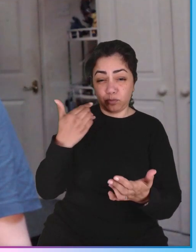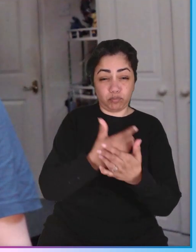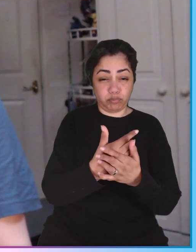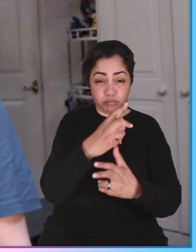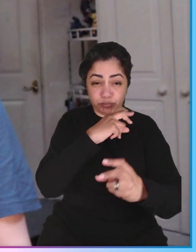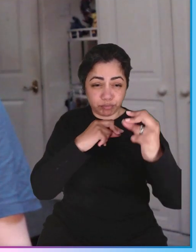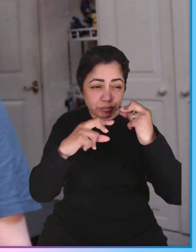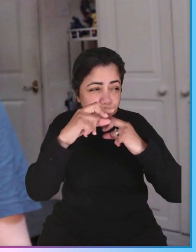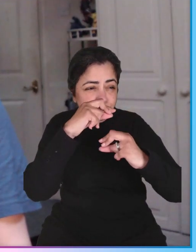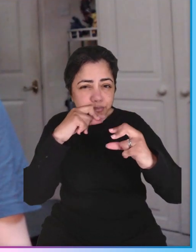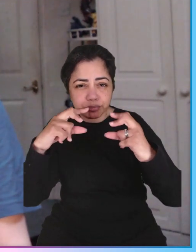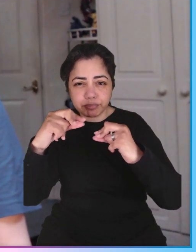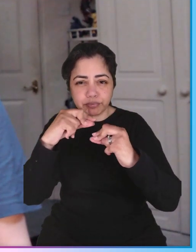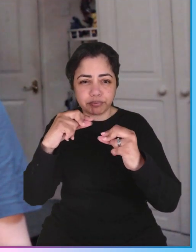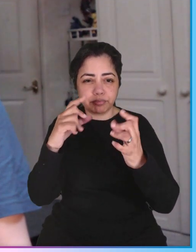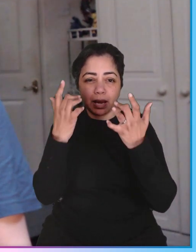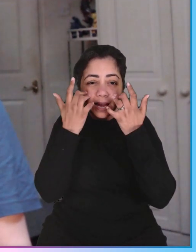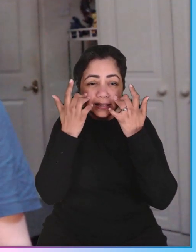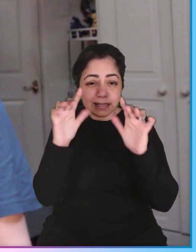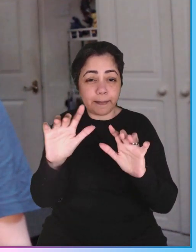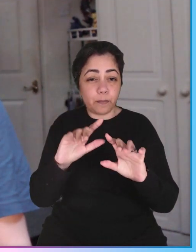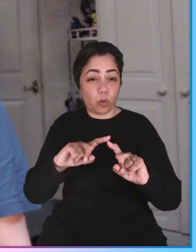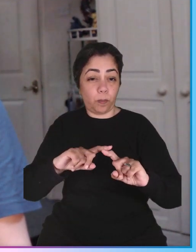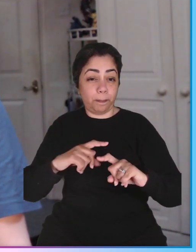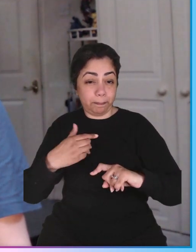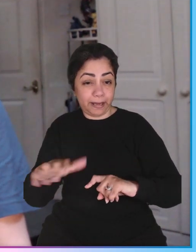without the need for sighted assistance in any capacity